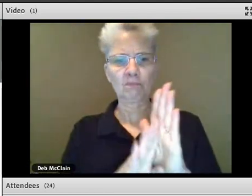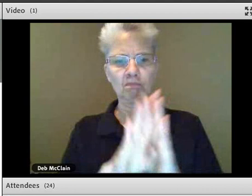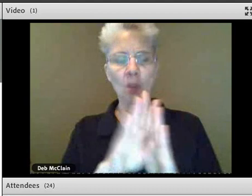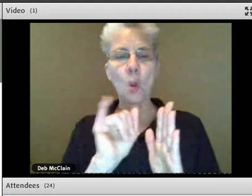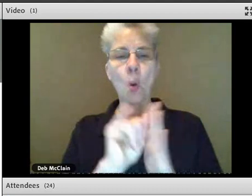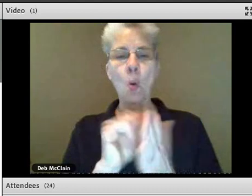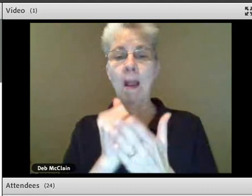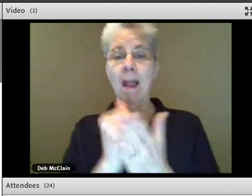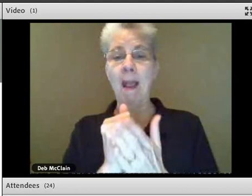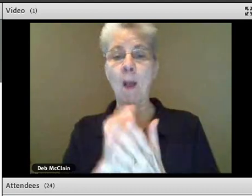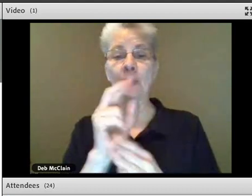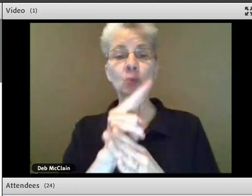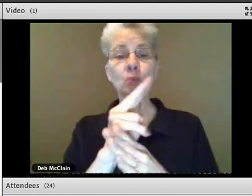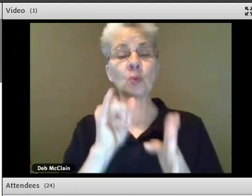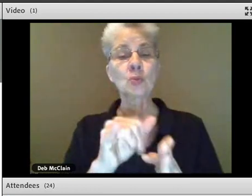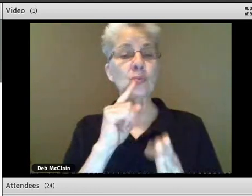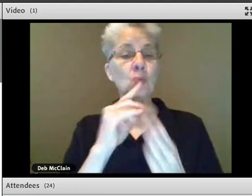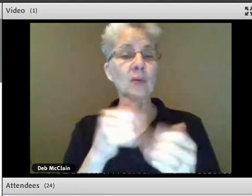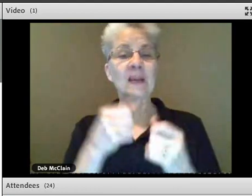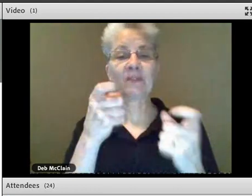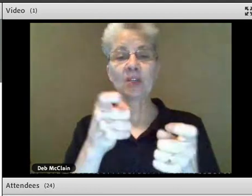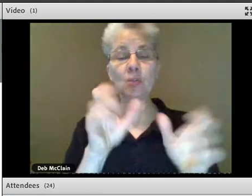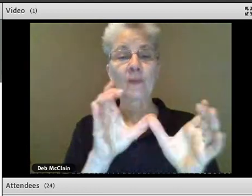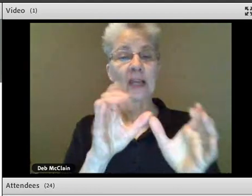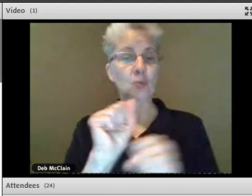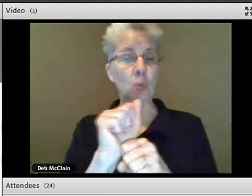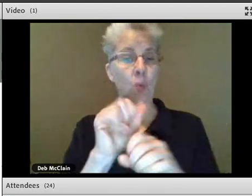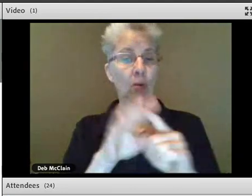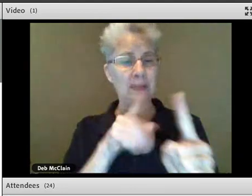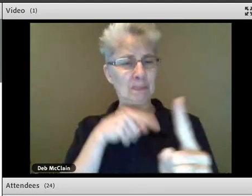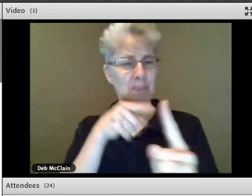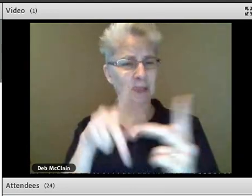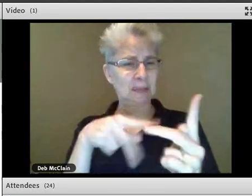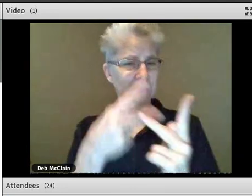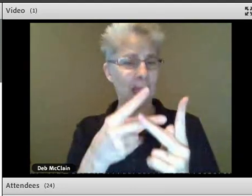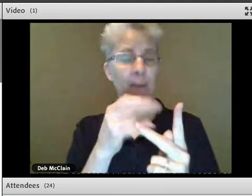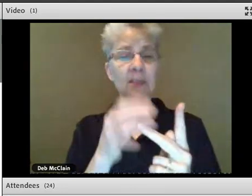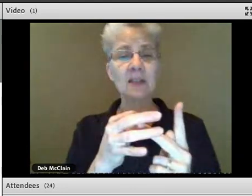whether that's giving them certifications to work on specific types of Makerspace tools